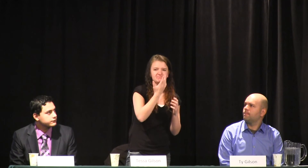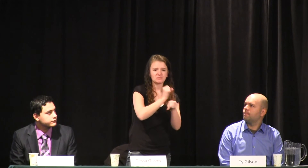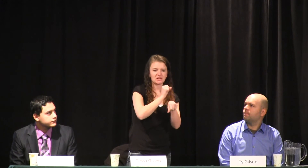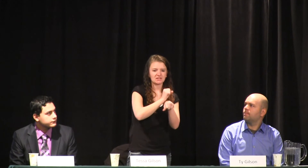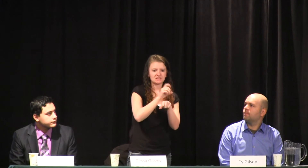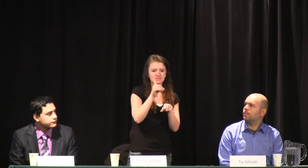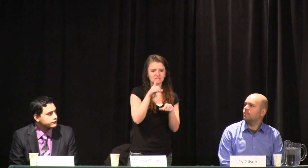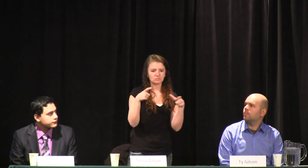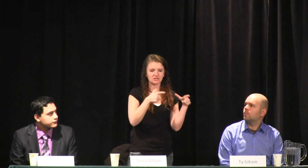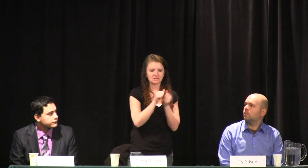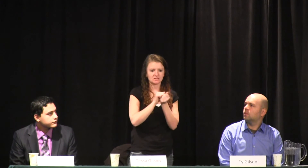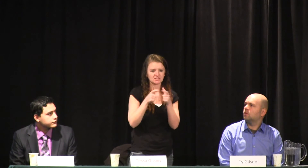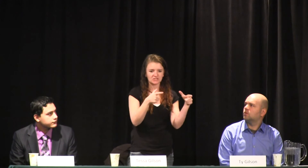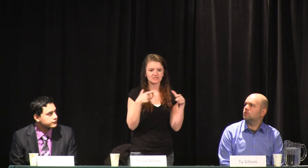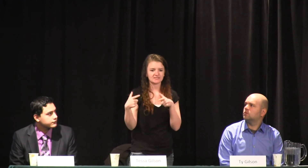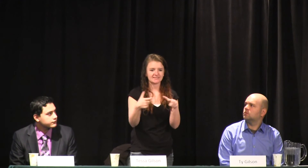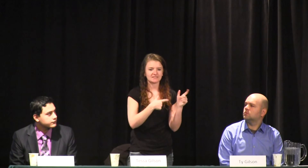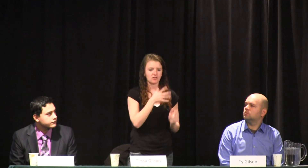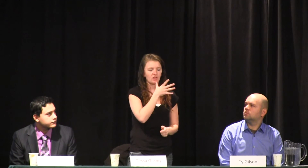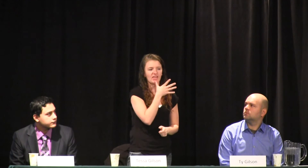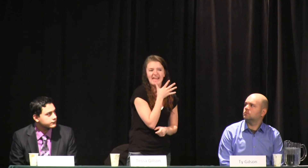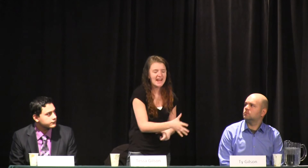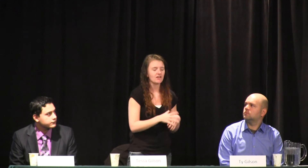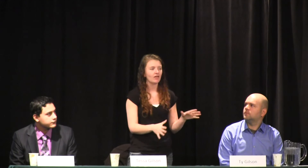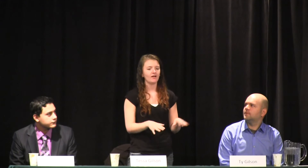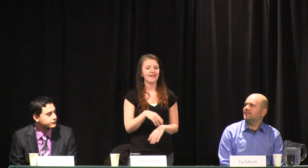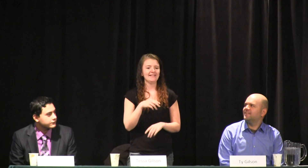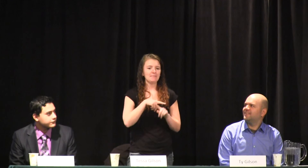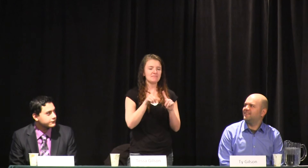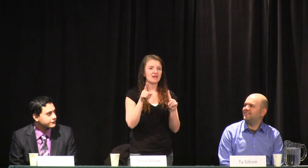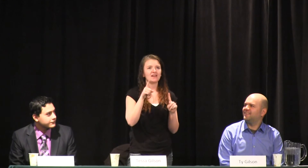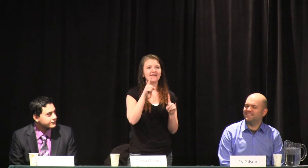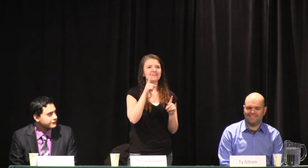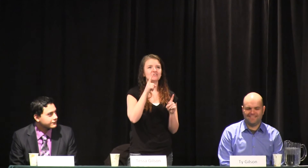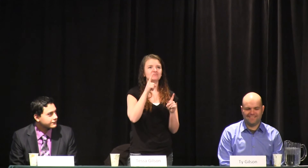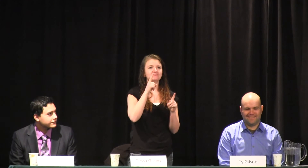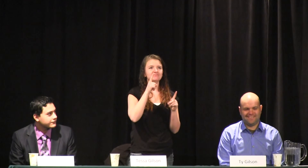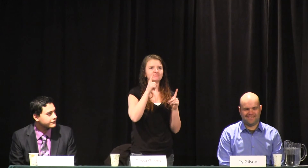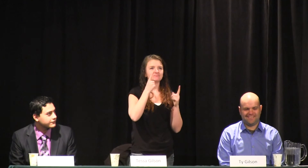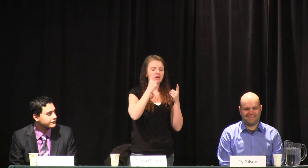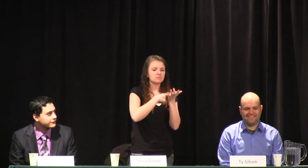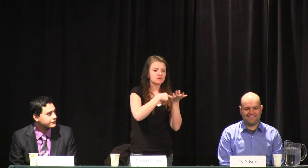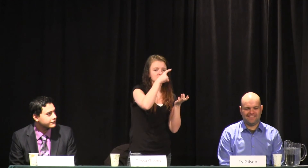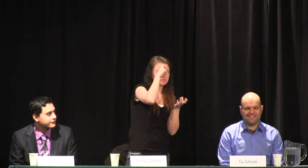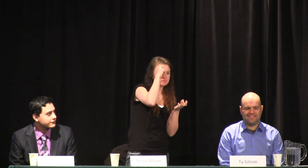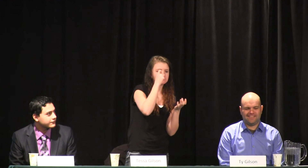And then when I was 16, I started washing dishes. I hated that.